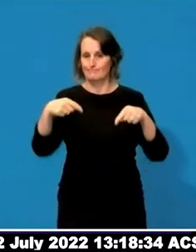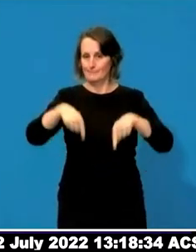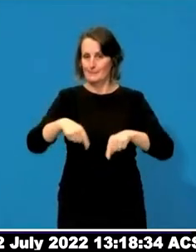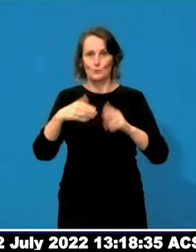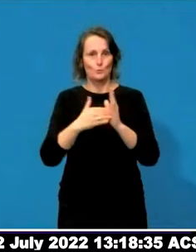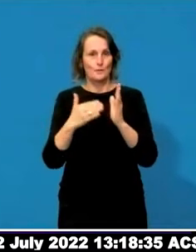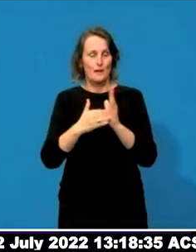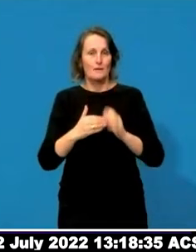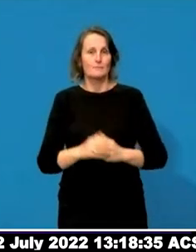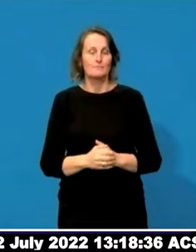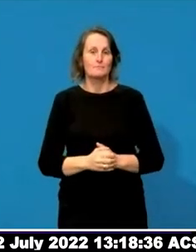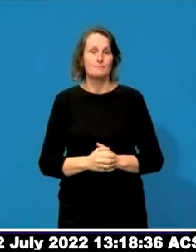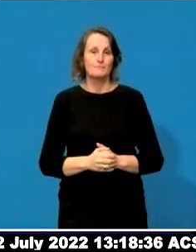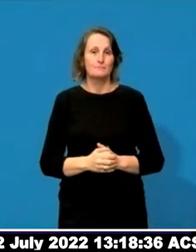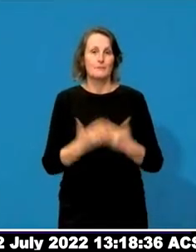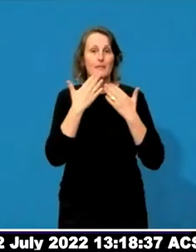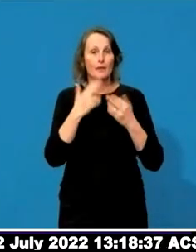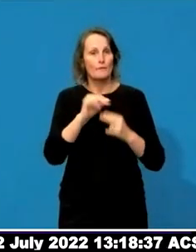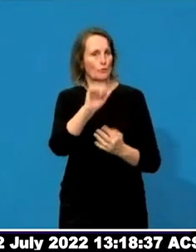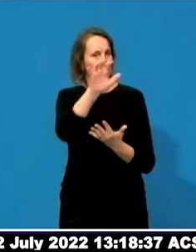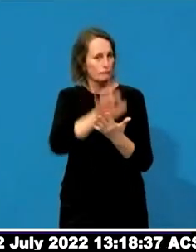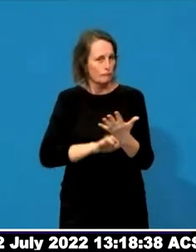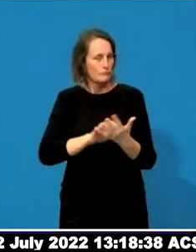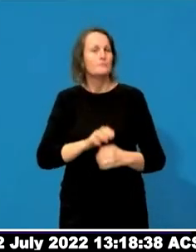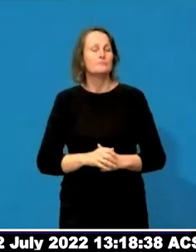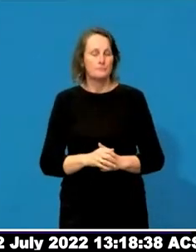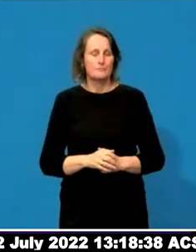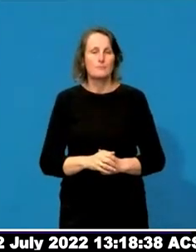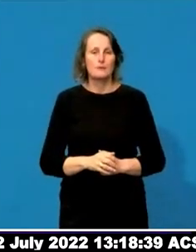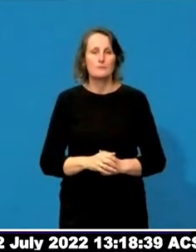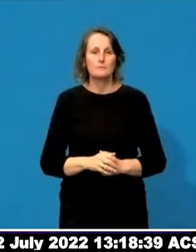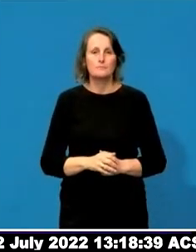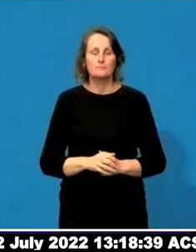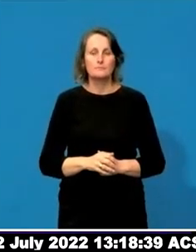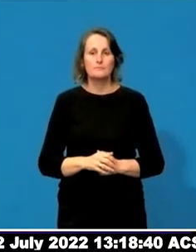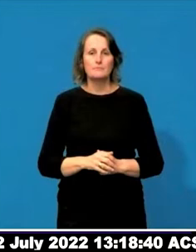and for the detailed statement that you have provided which we have all,